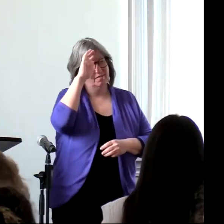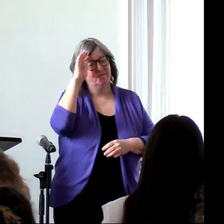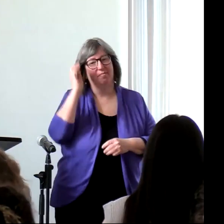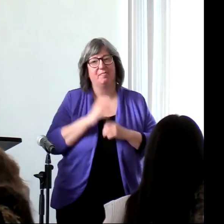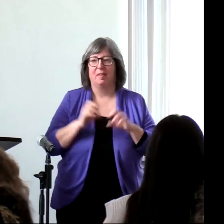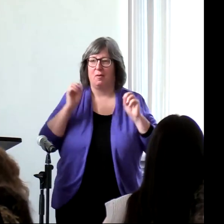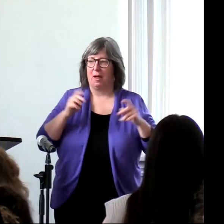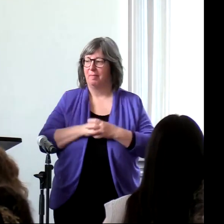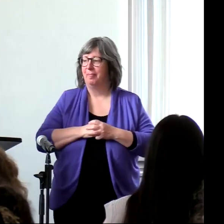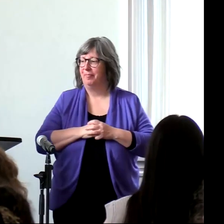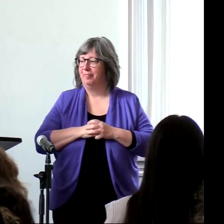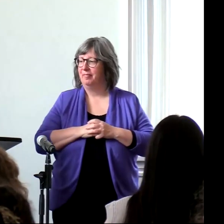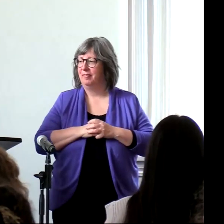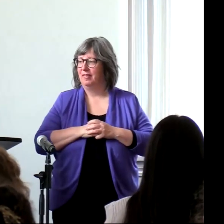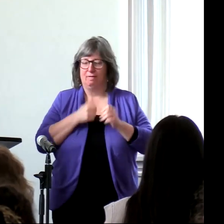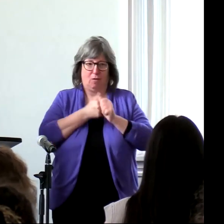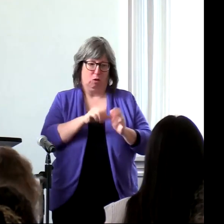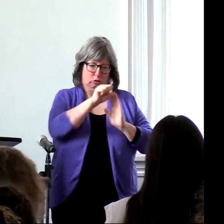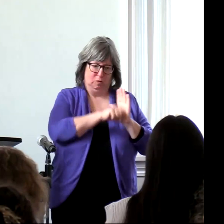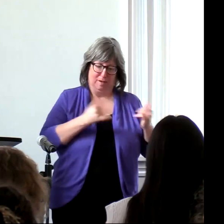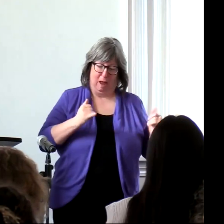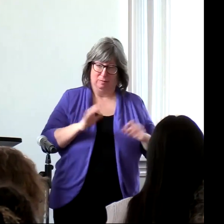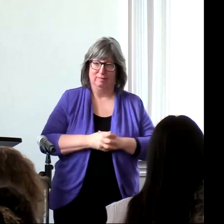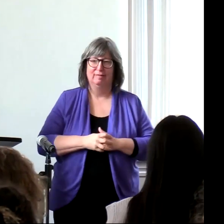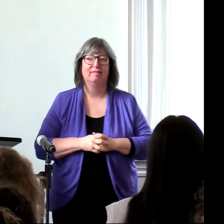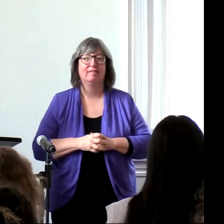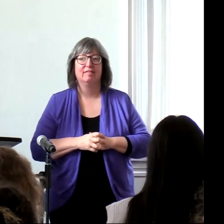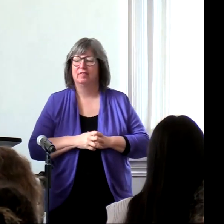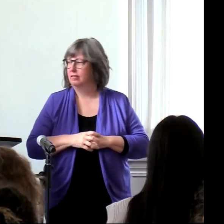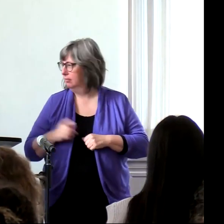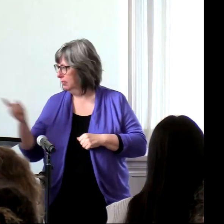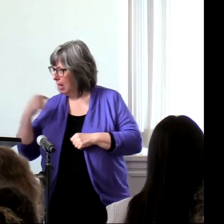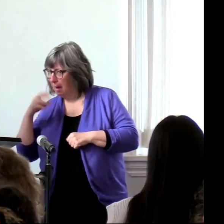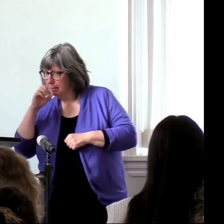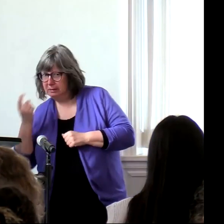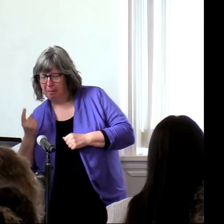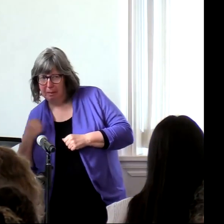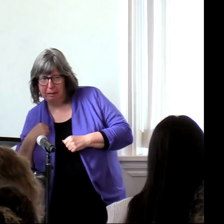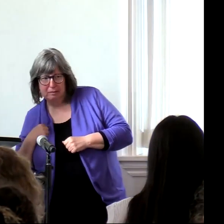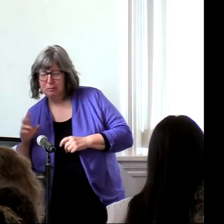Okay. Going on the script now. Sorry. That was my fault.